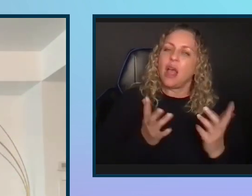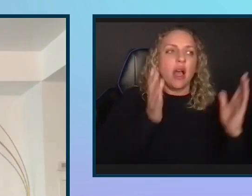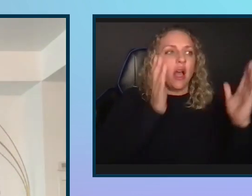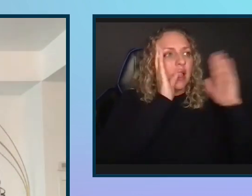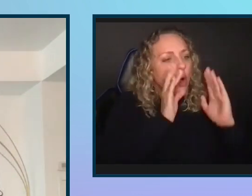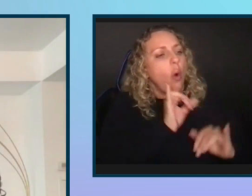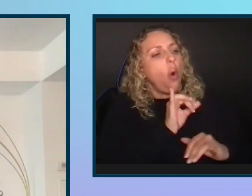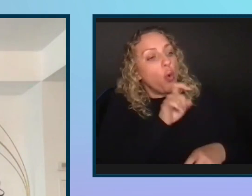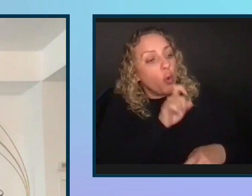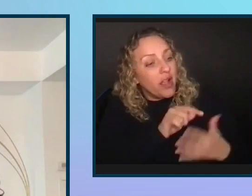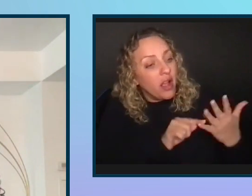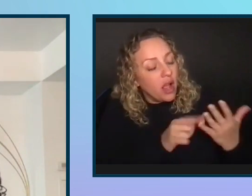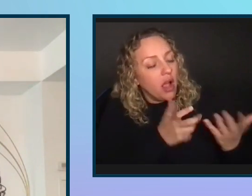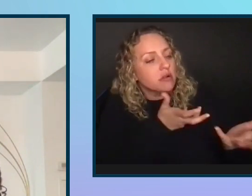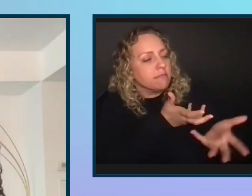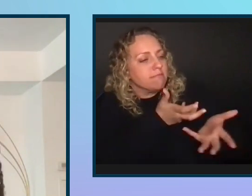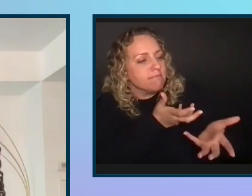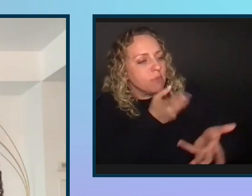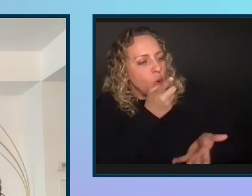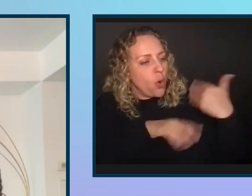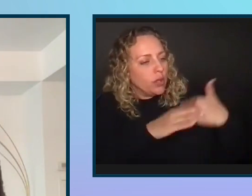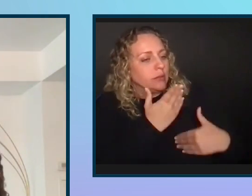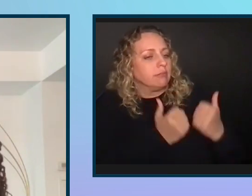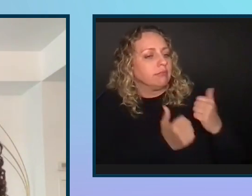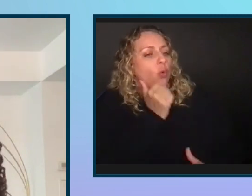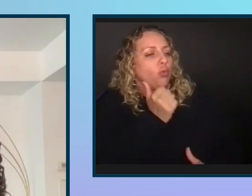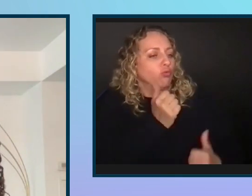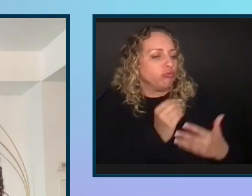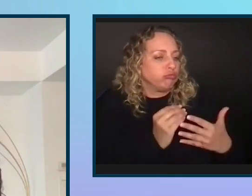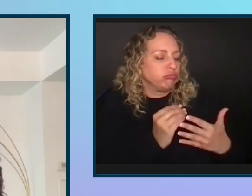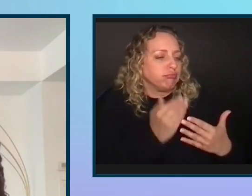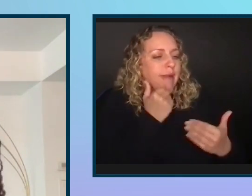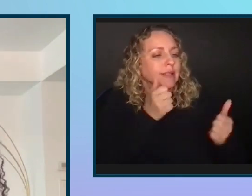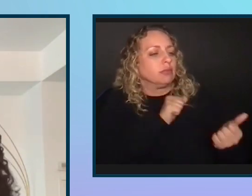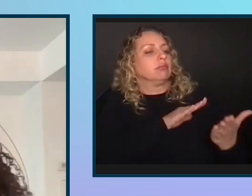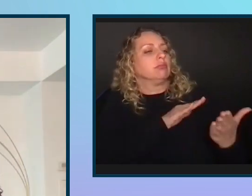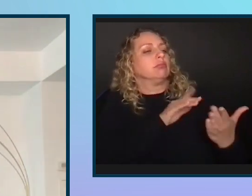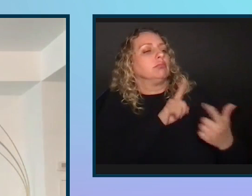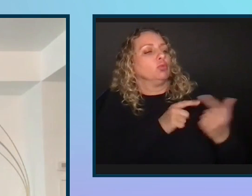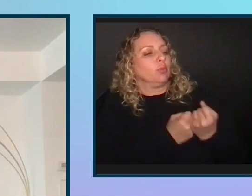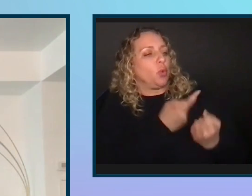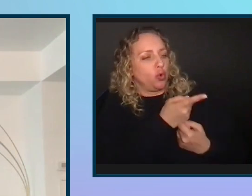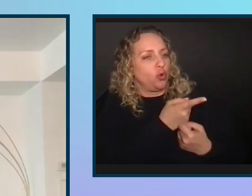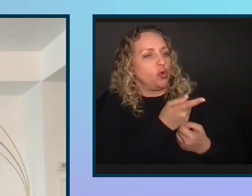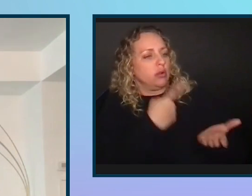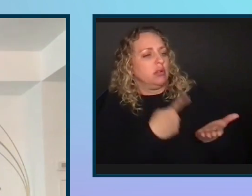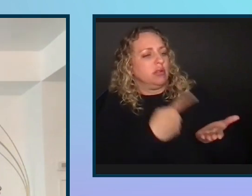and trying to work out with them, like it's most meaningful and the best way you can support them, like within your means and then taking the conversation from there.